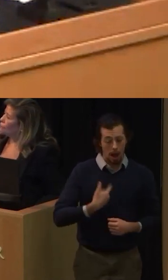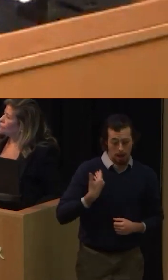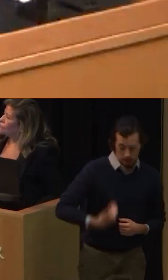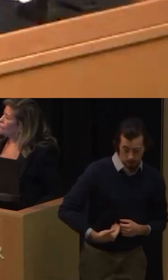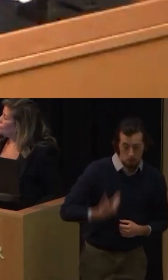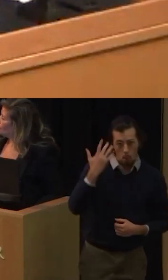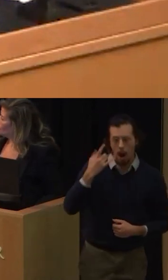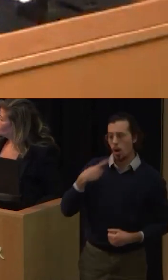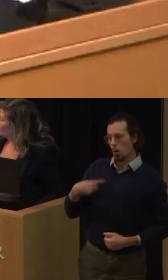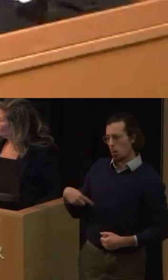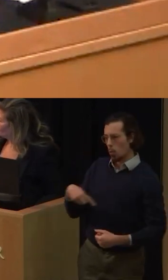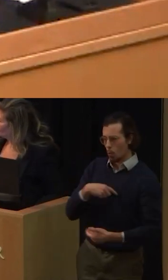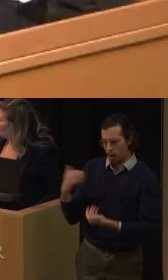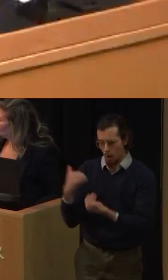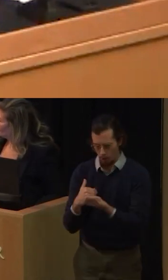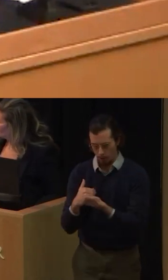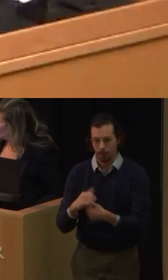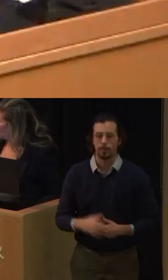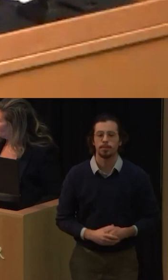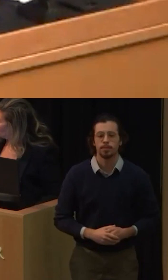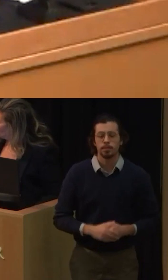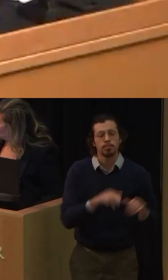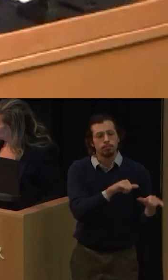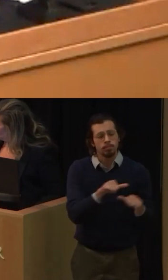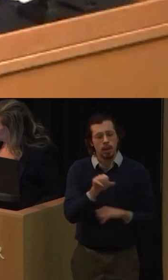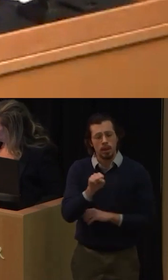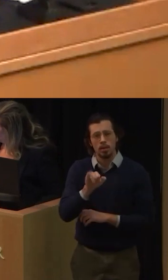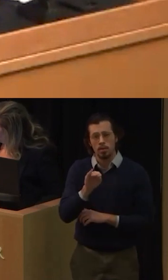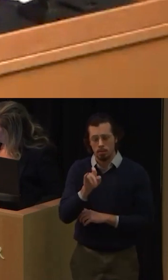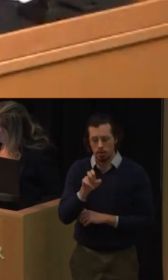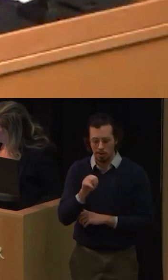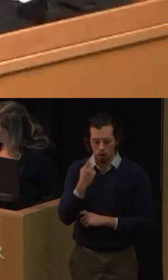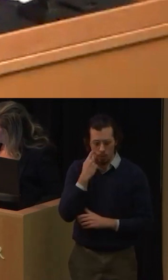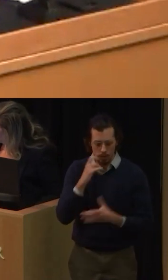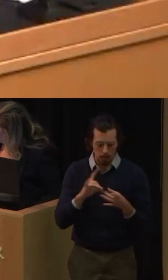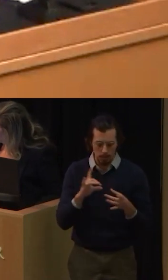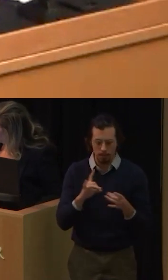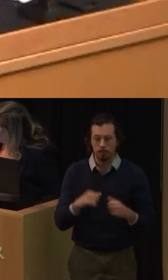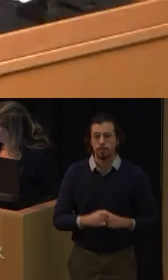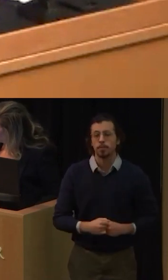like Simeon just spoke about, and one of the things that we have not done, like he said,